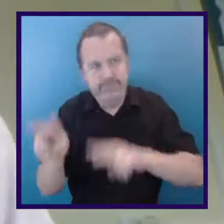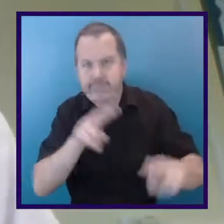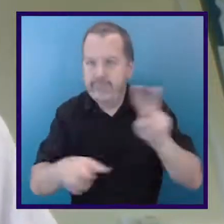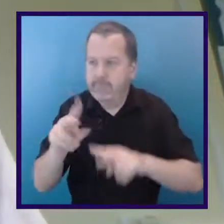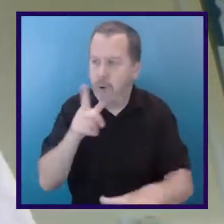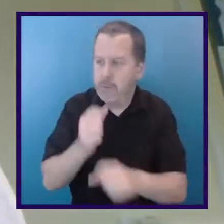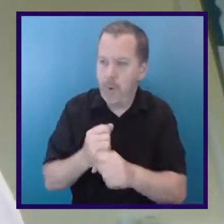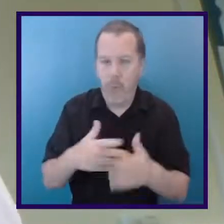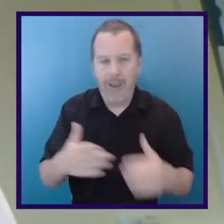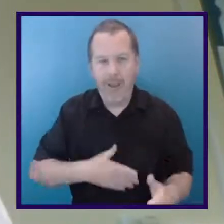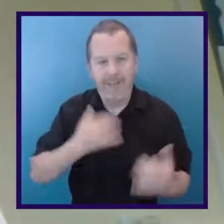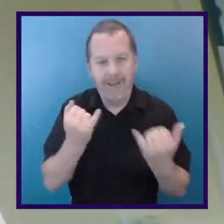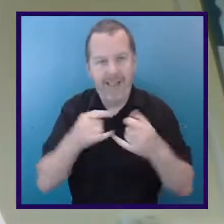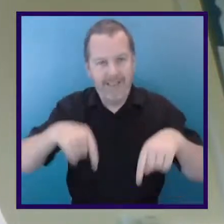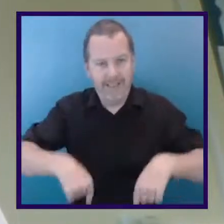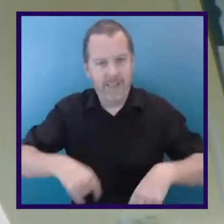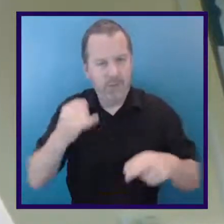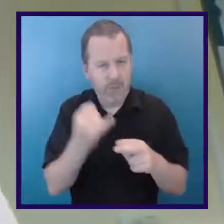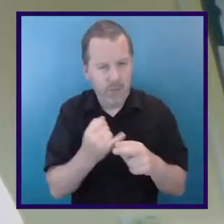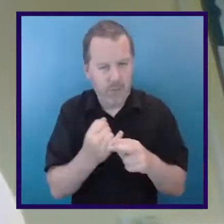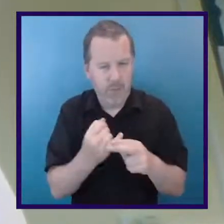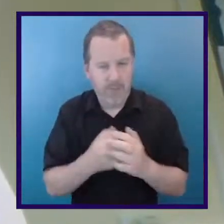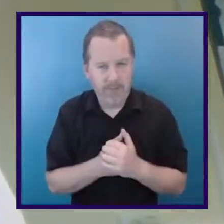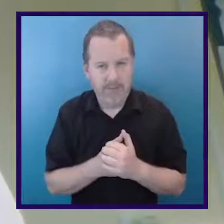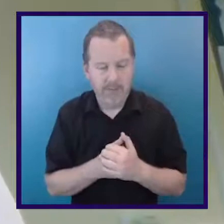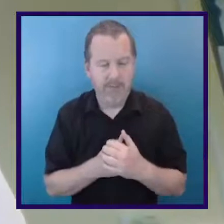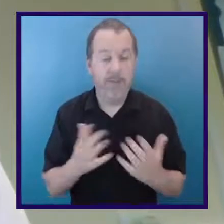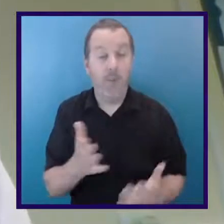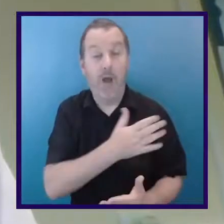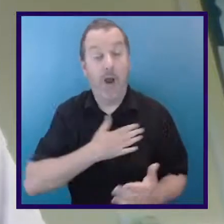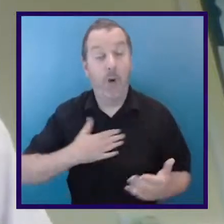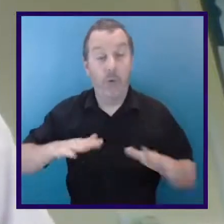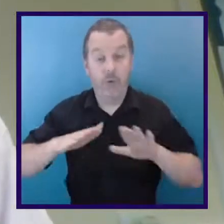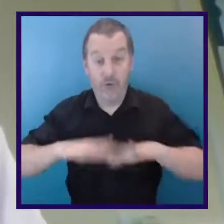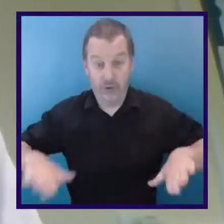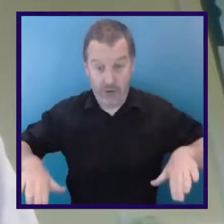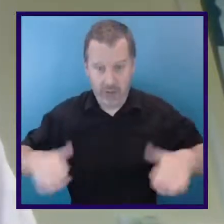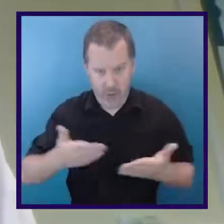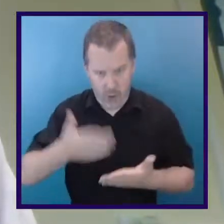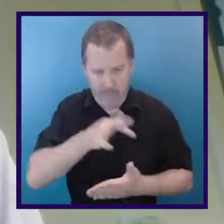them about what life is like and St. Ronan's, you know, so again, our children were also